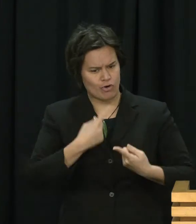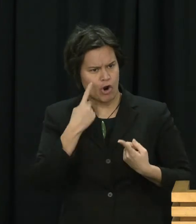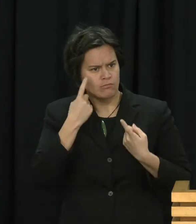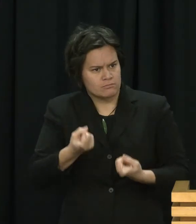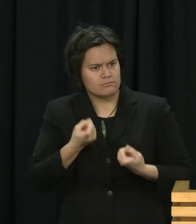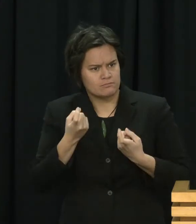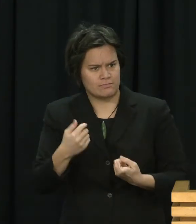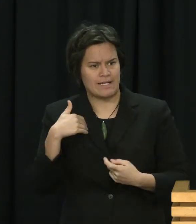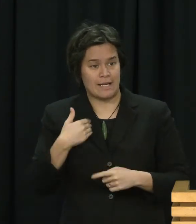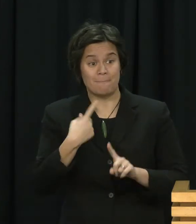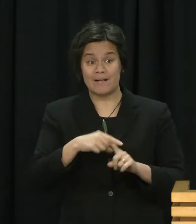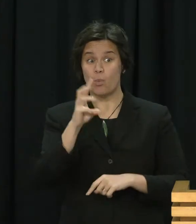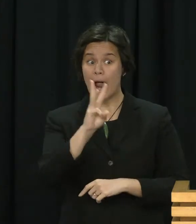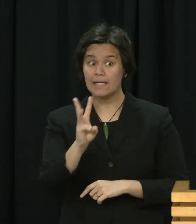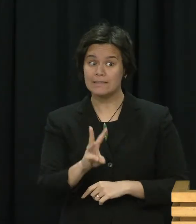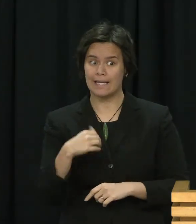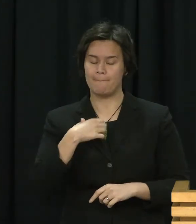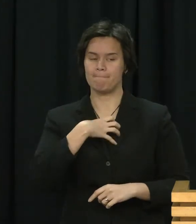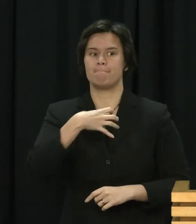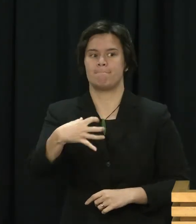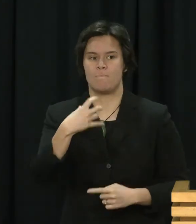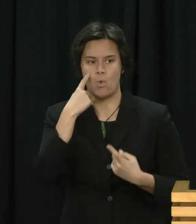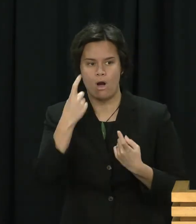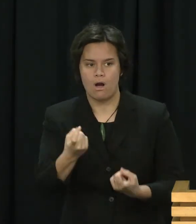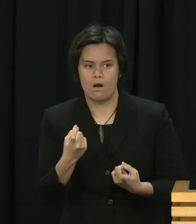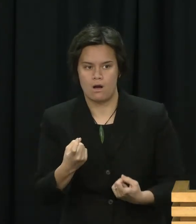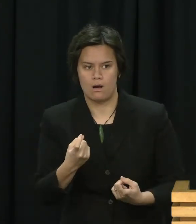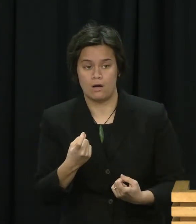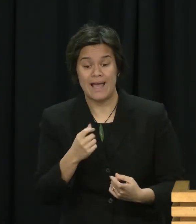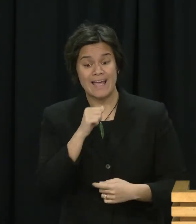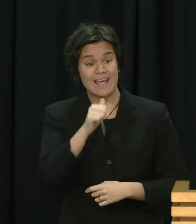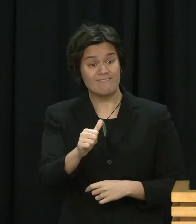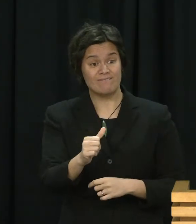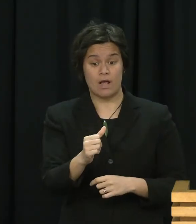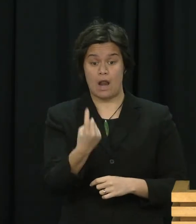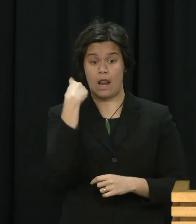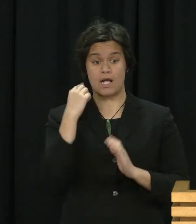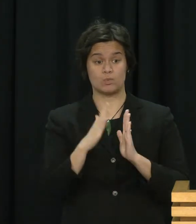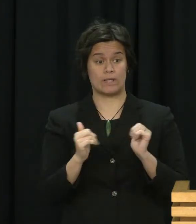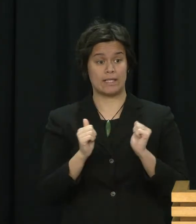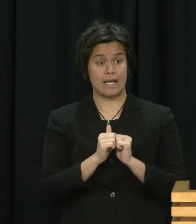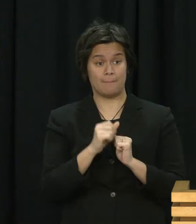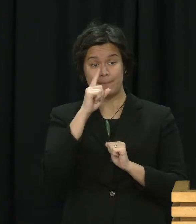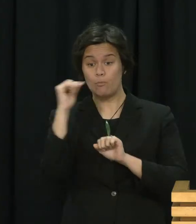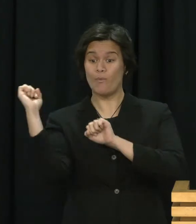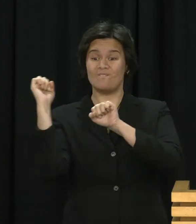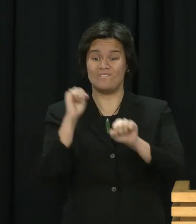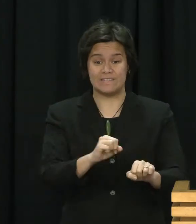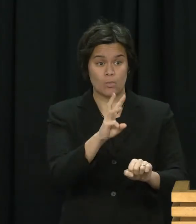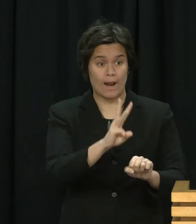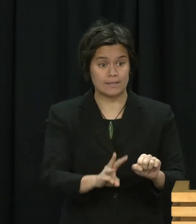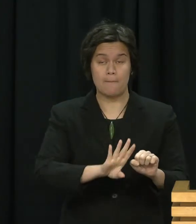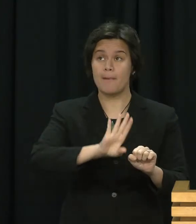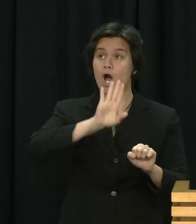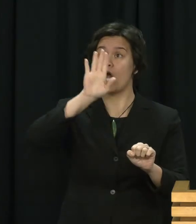victory laps at this point. We're going to have to remain vigilant and those who are in